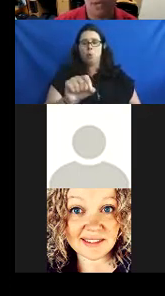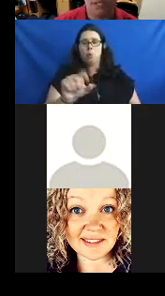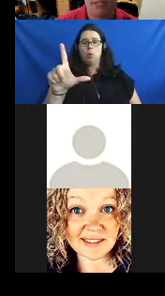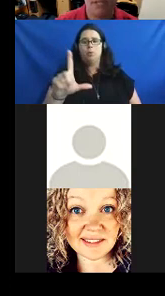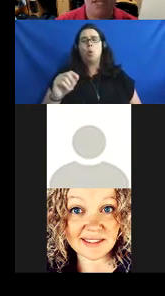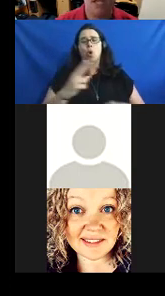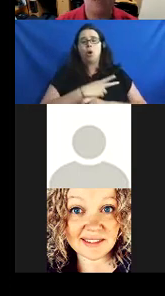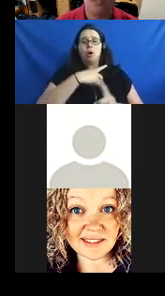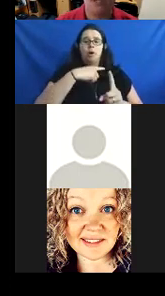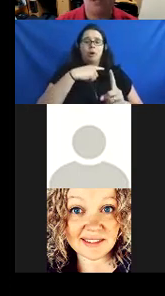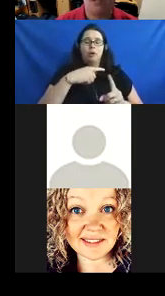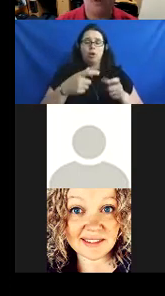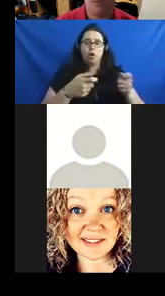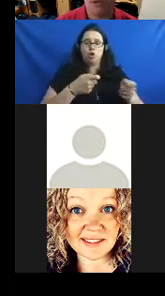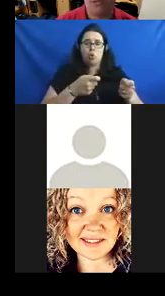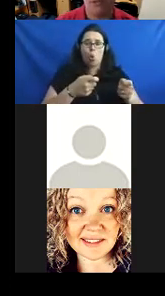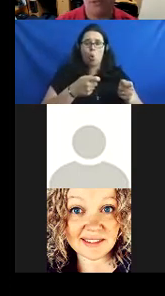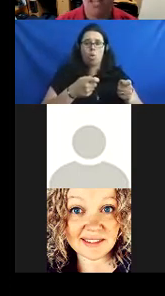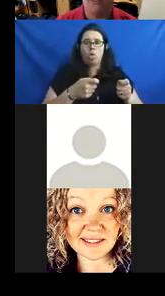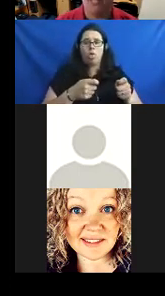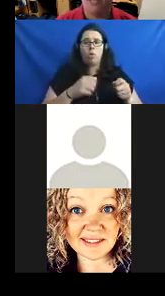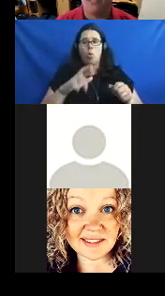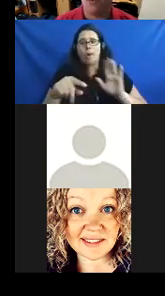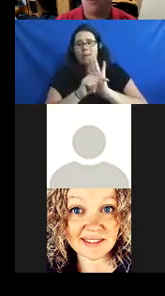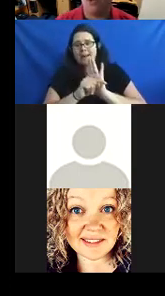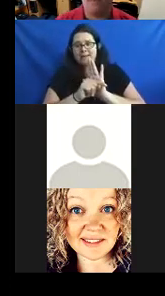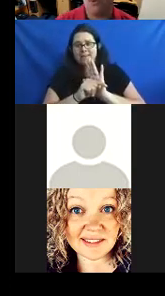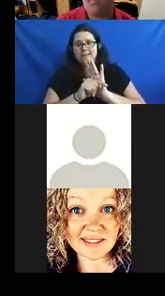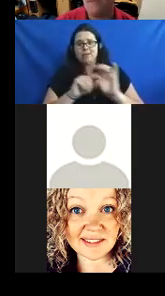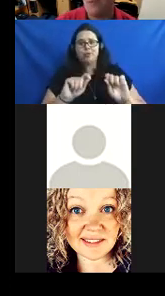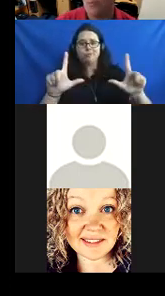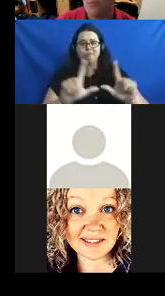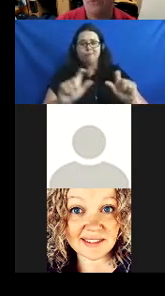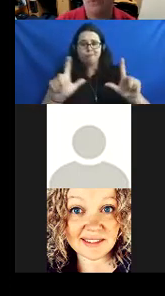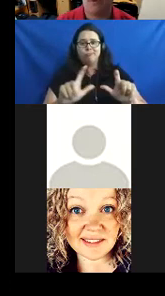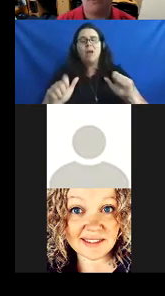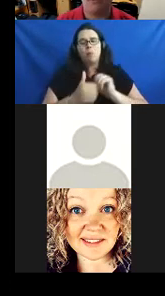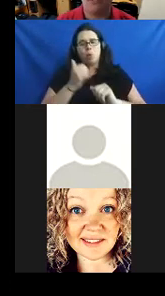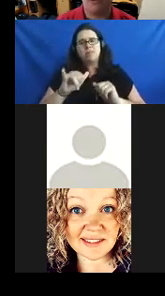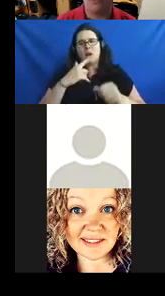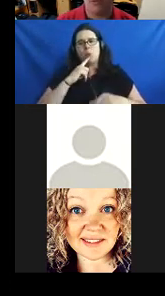OR MINUS WITHIN THE CHROME BROWSER. REALLY, THAT WILL WORK ON MOST WINDOWS BROWSERS INCLUDING